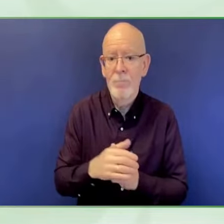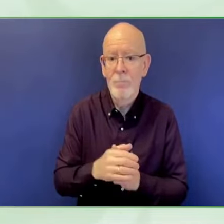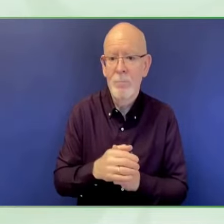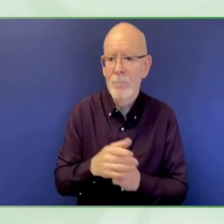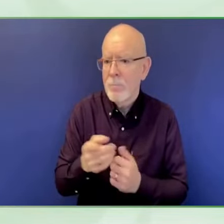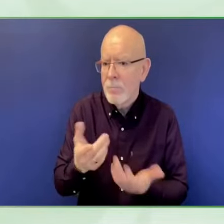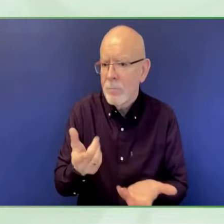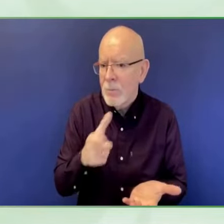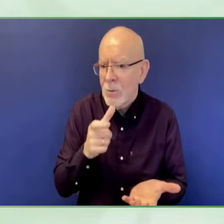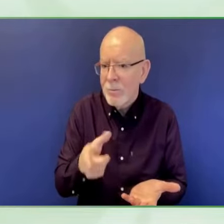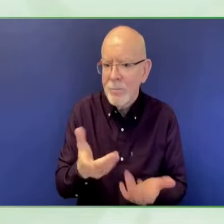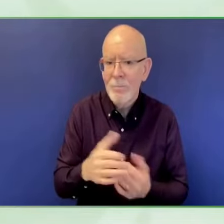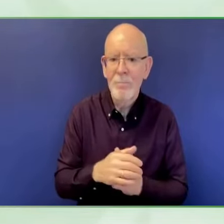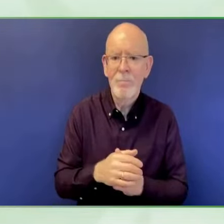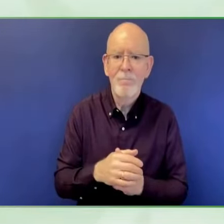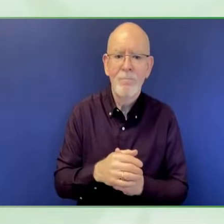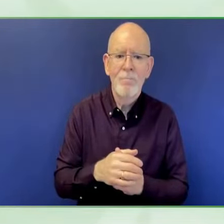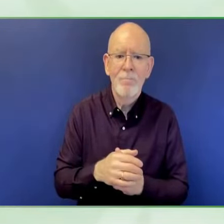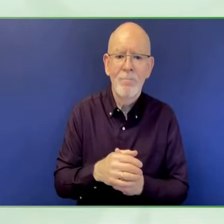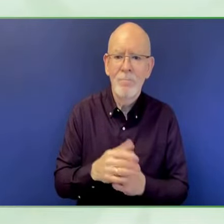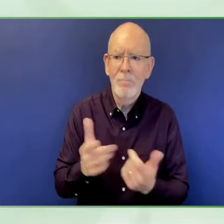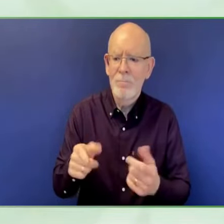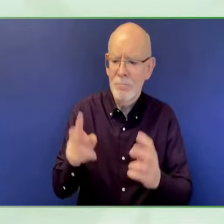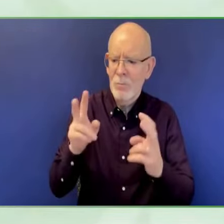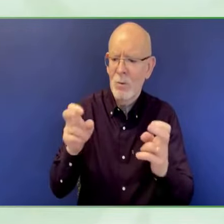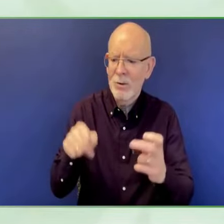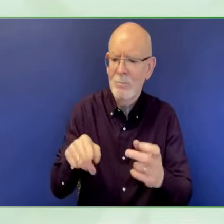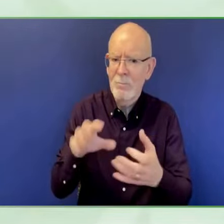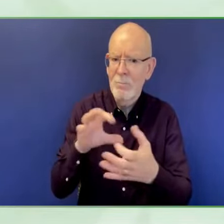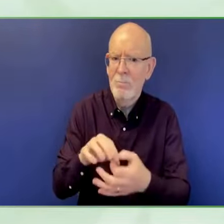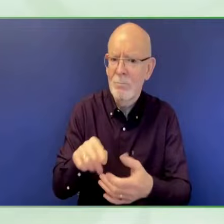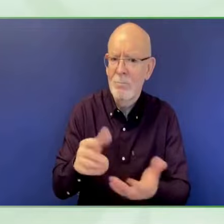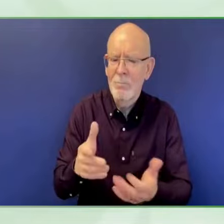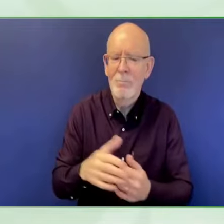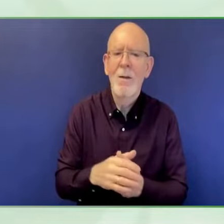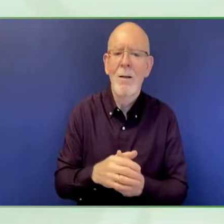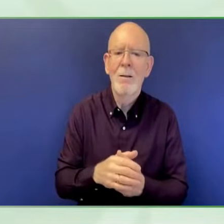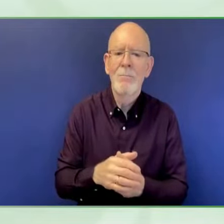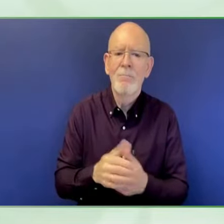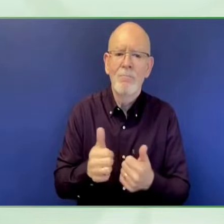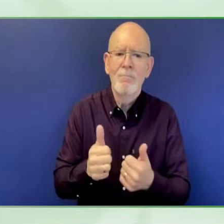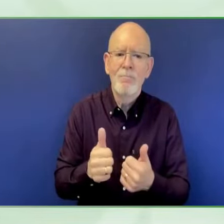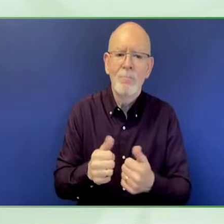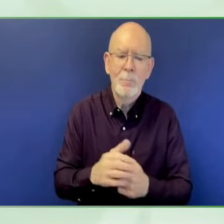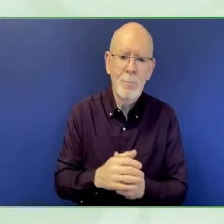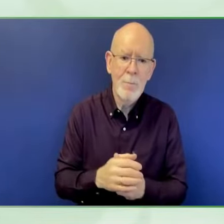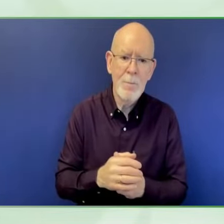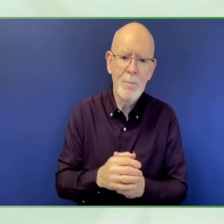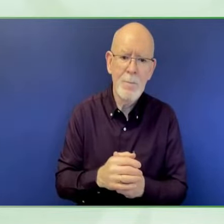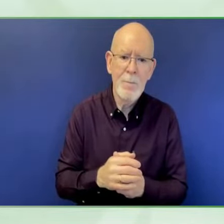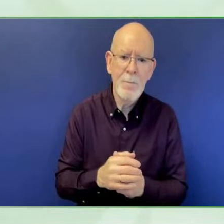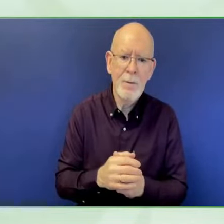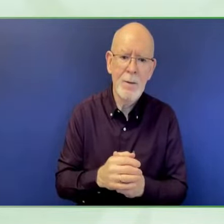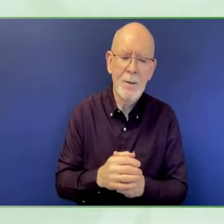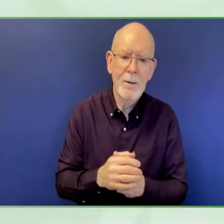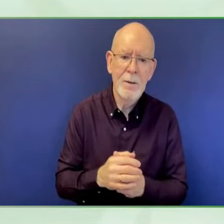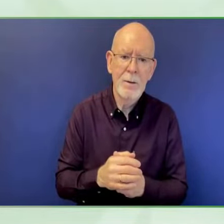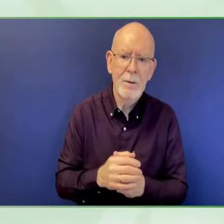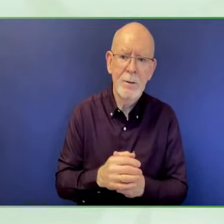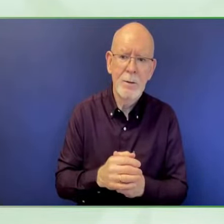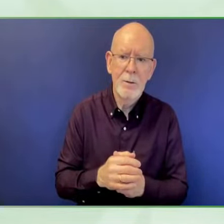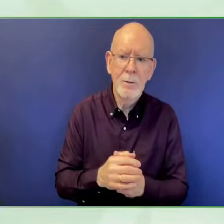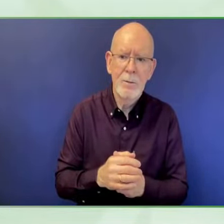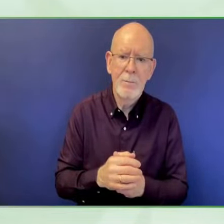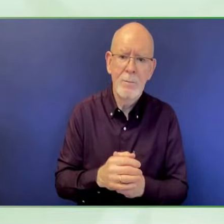Yes, I have psychosocial disabilities, and a survivor of